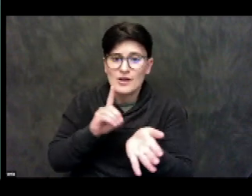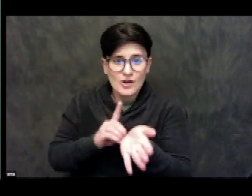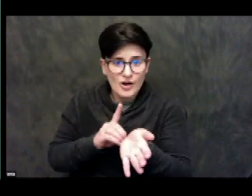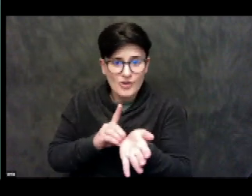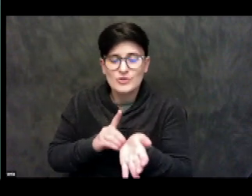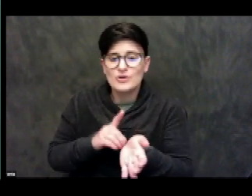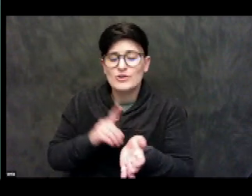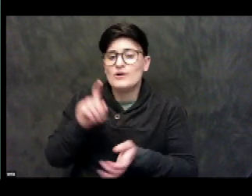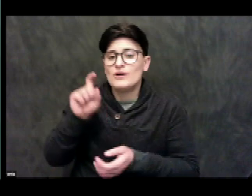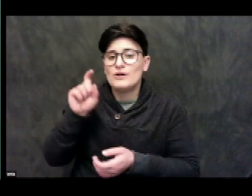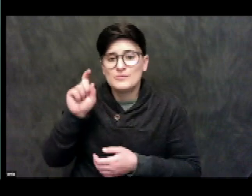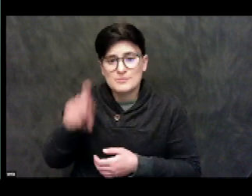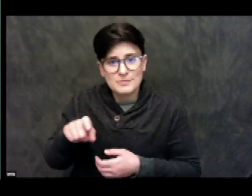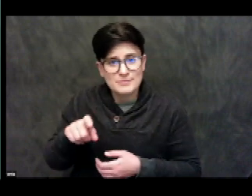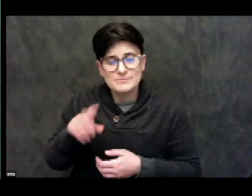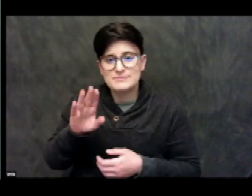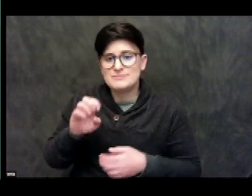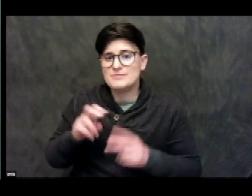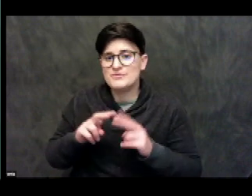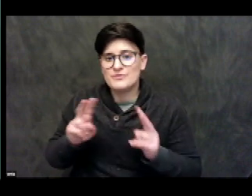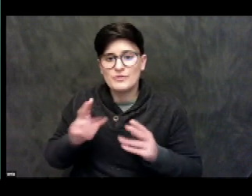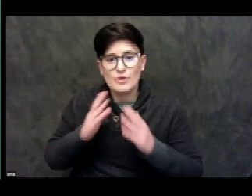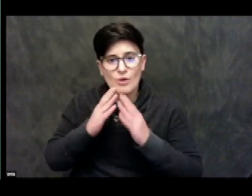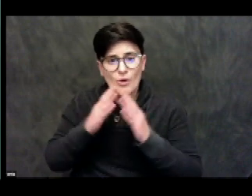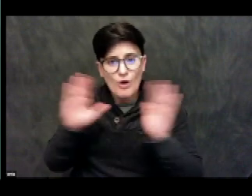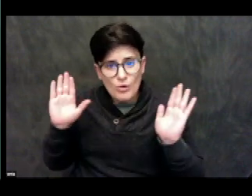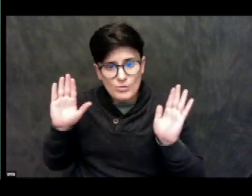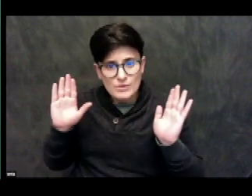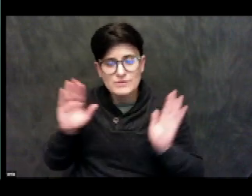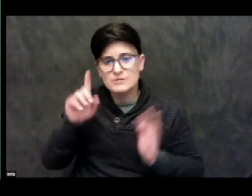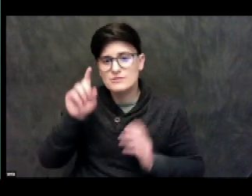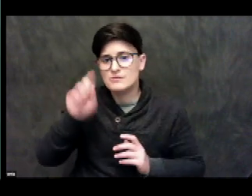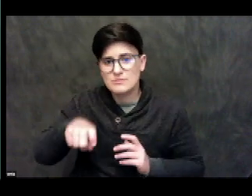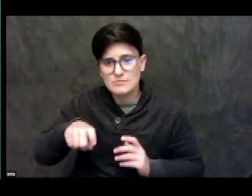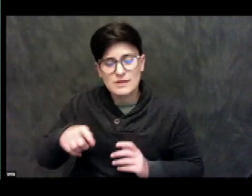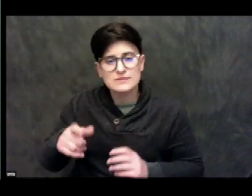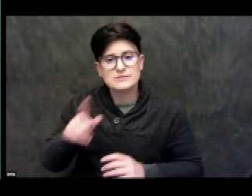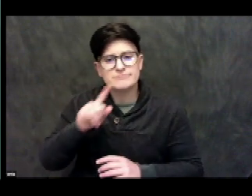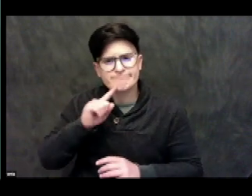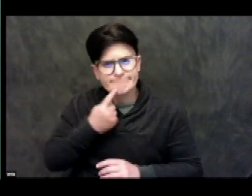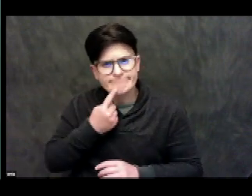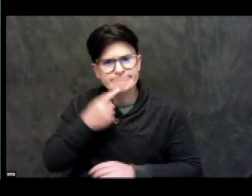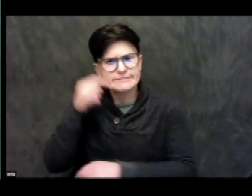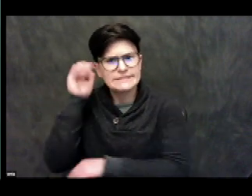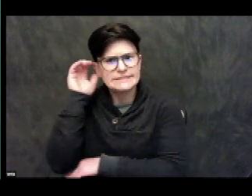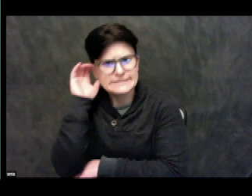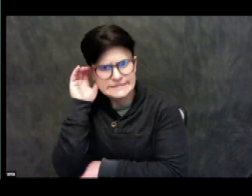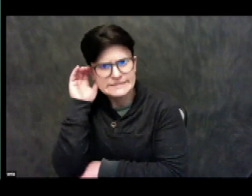very open and really listen to their patients needs for